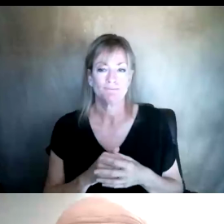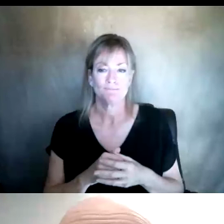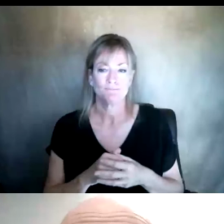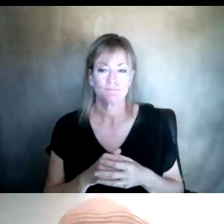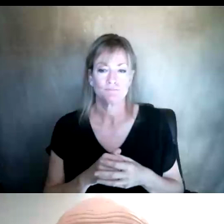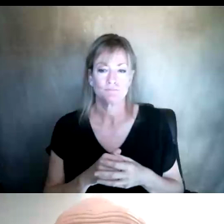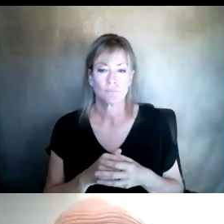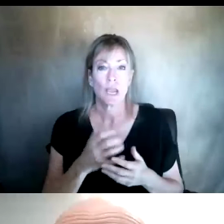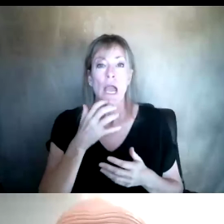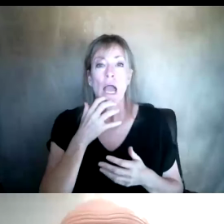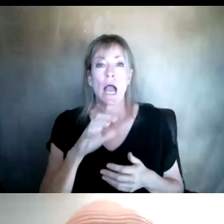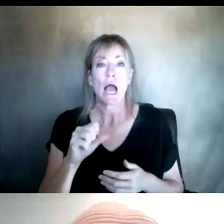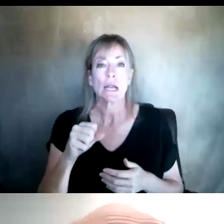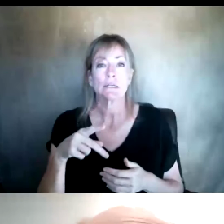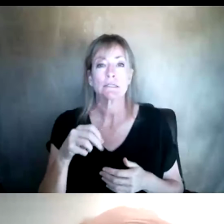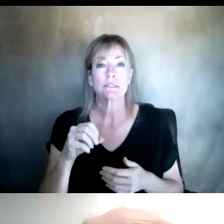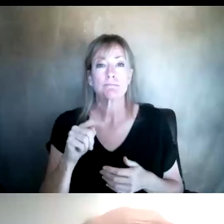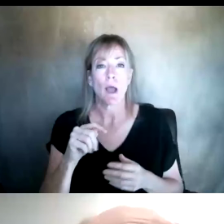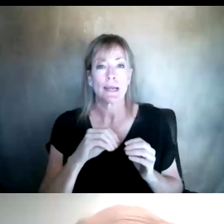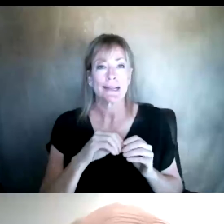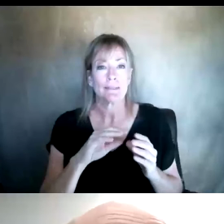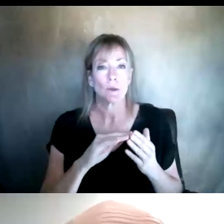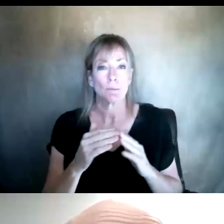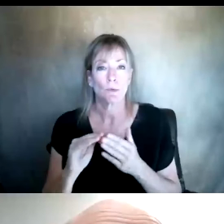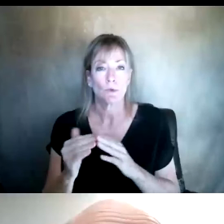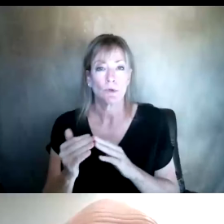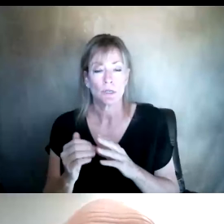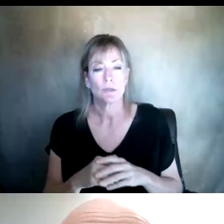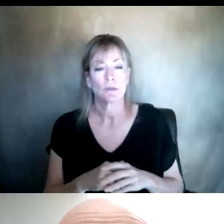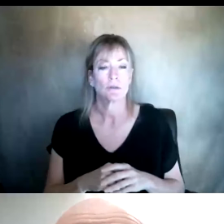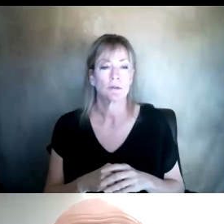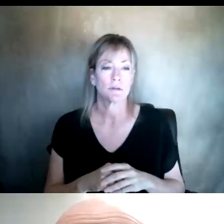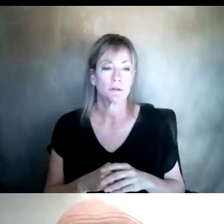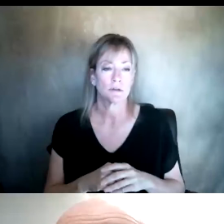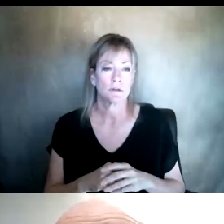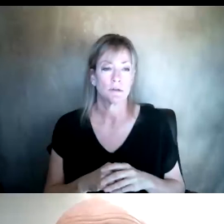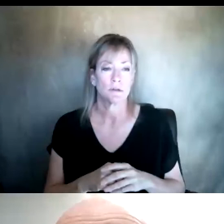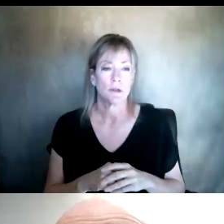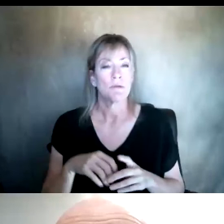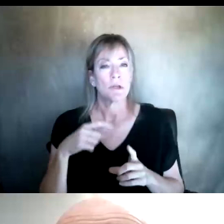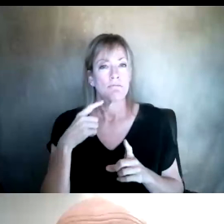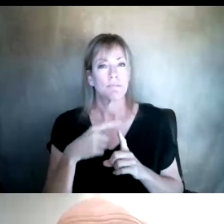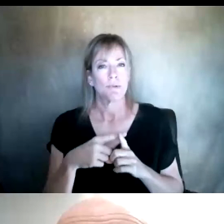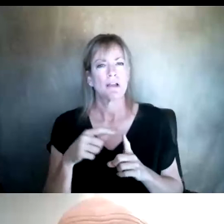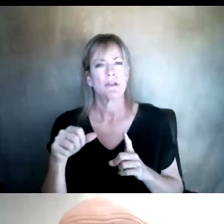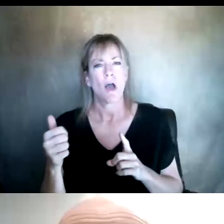HOT SPOTS IN THE COMMUNITY AND IS OTHER CRITICAL ISSUES.